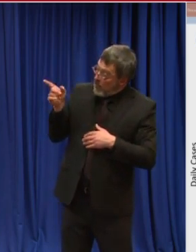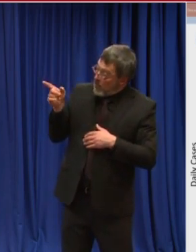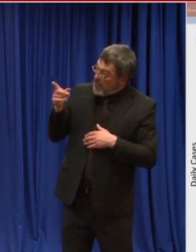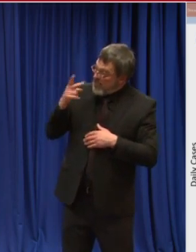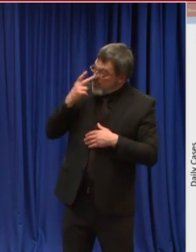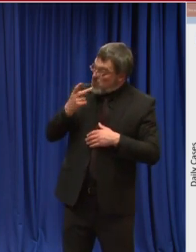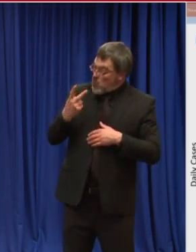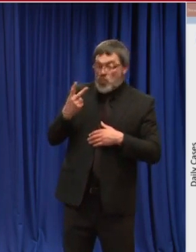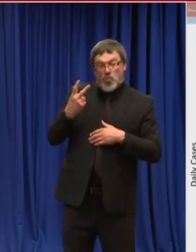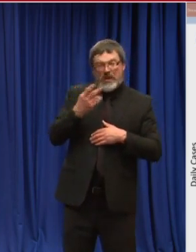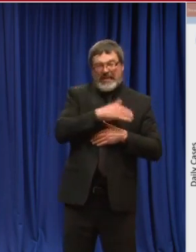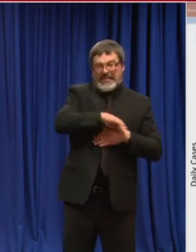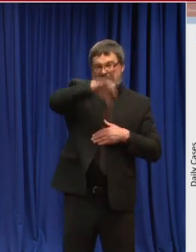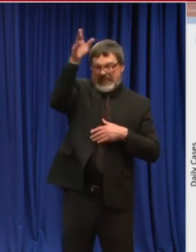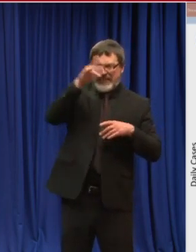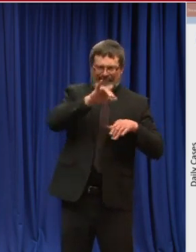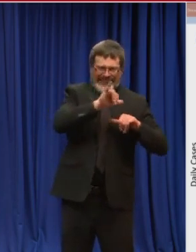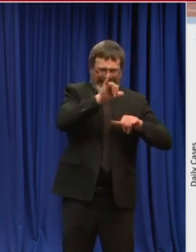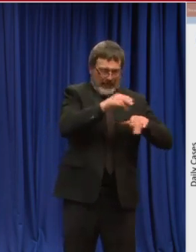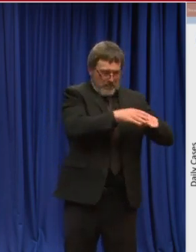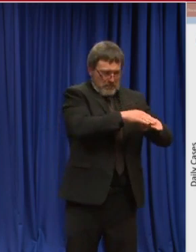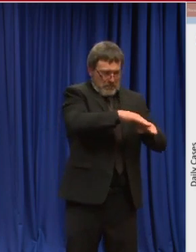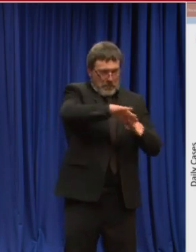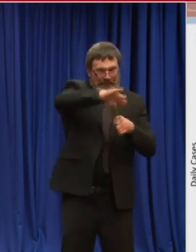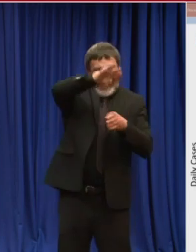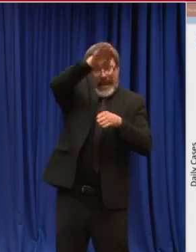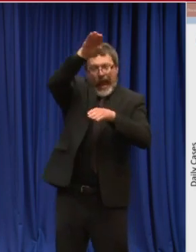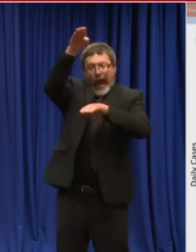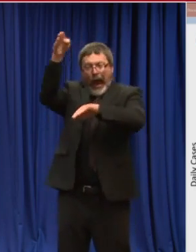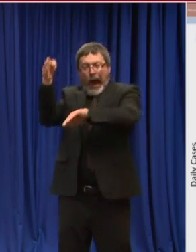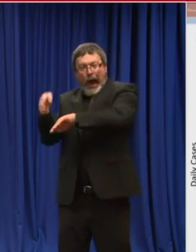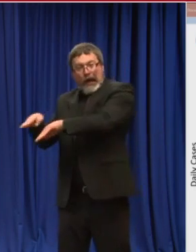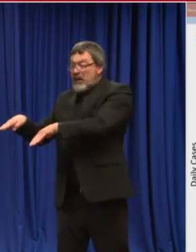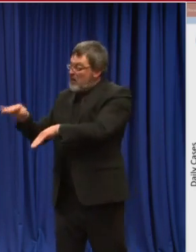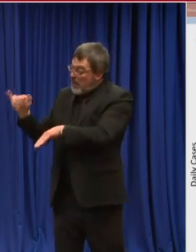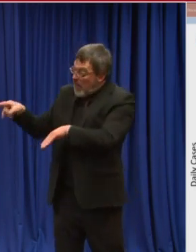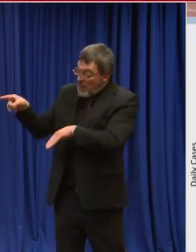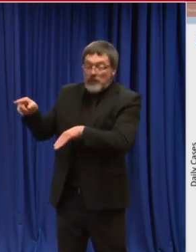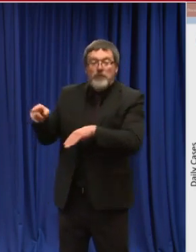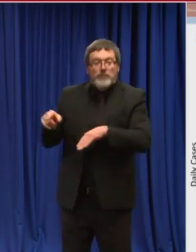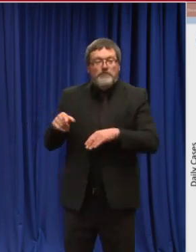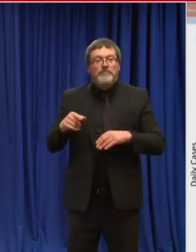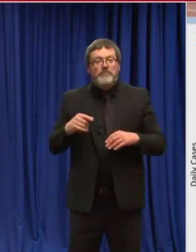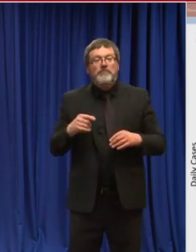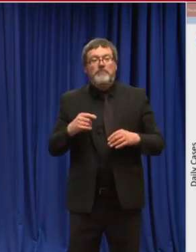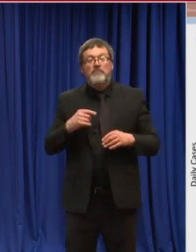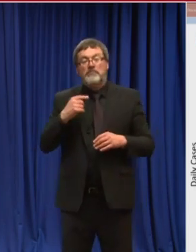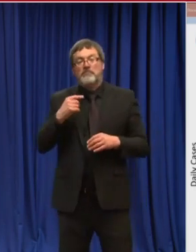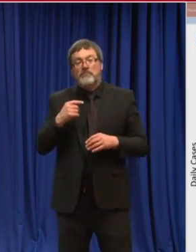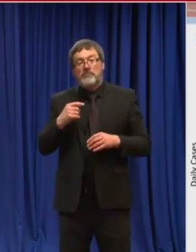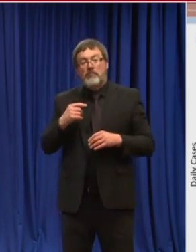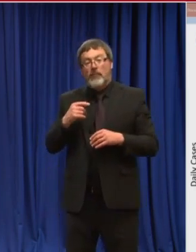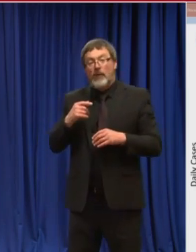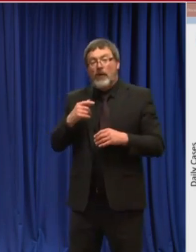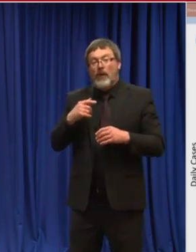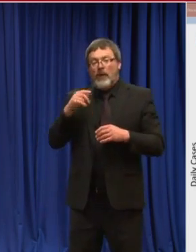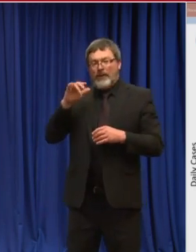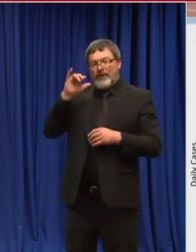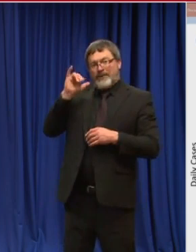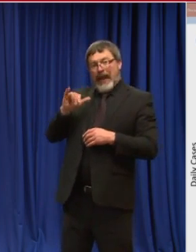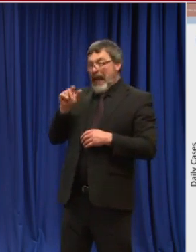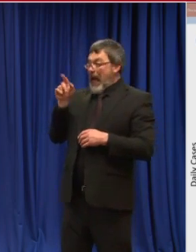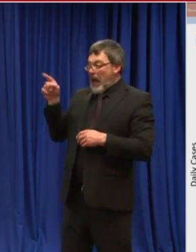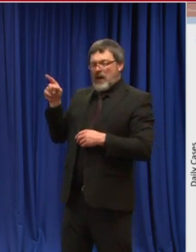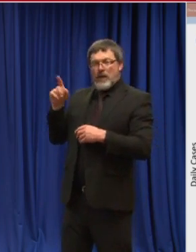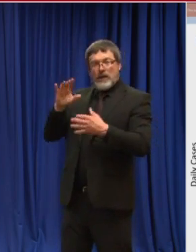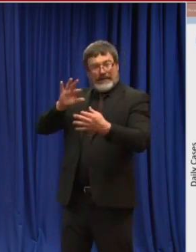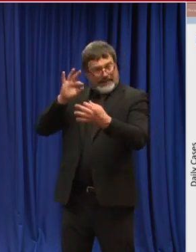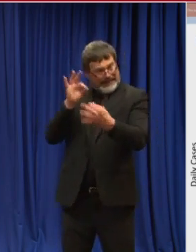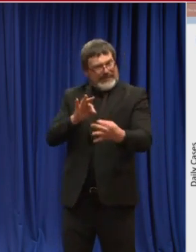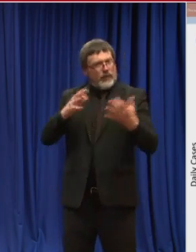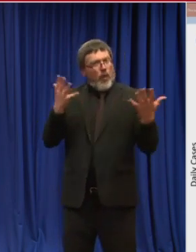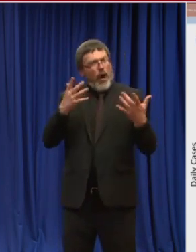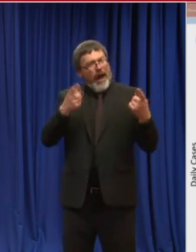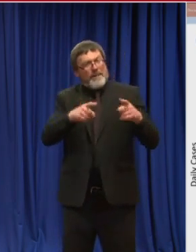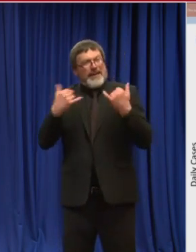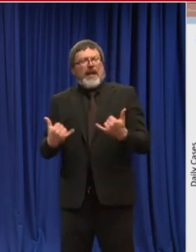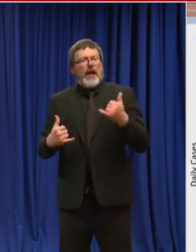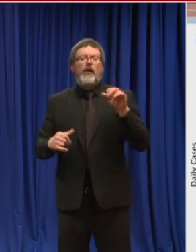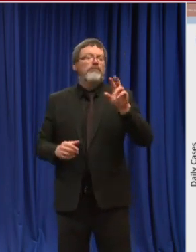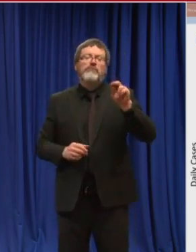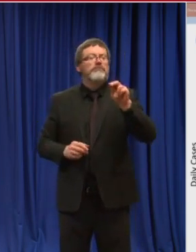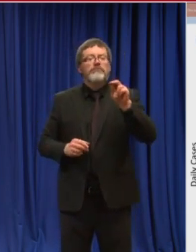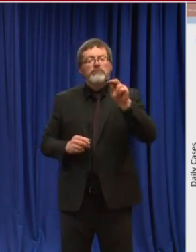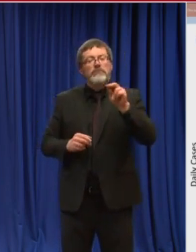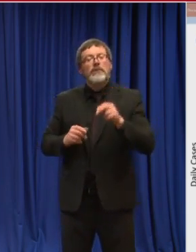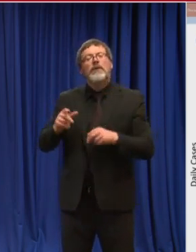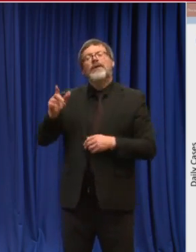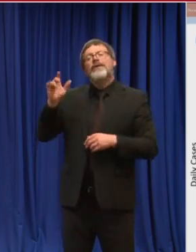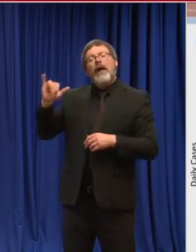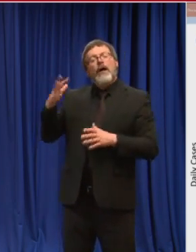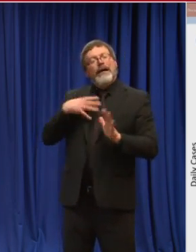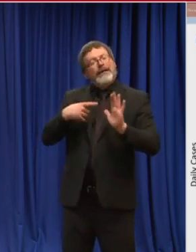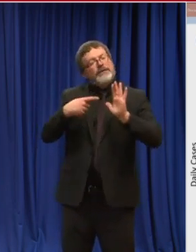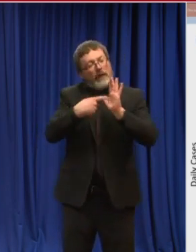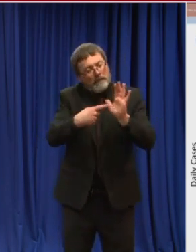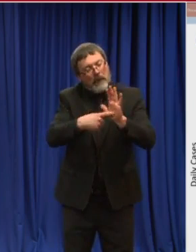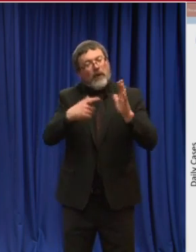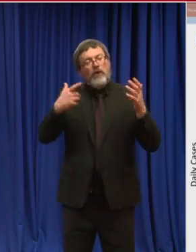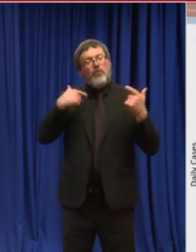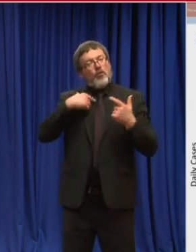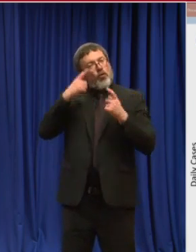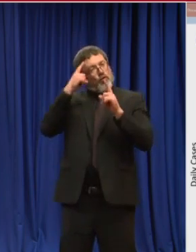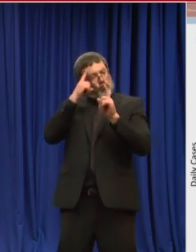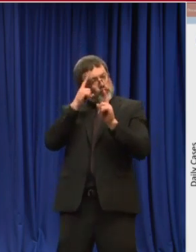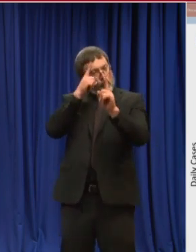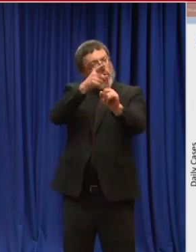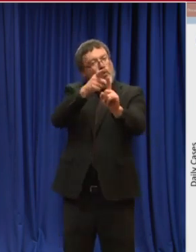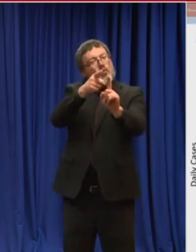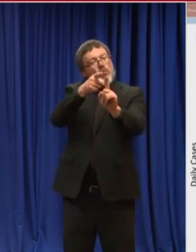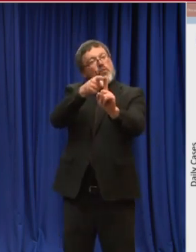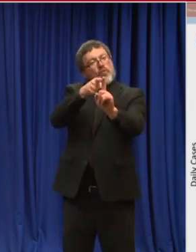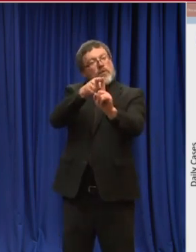SO THERE’S A RANGE OF POSSIBILITIES THAT WE COULD SEE AS THIS OUTBREAK PROGRESSES AND UNFORTUNATELY MODELS ARE NOT ENTIRELY ACCURATE AND THE PURPOSE OF THOSE MODELS IS TO